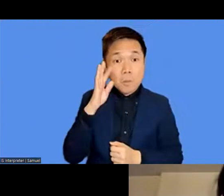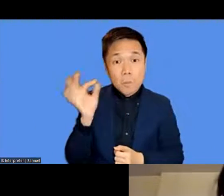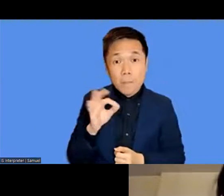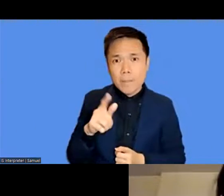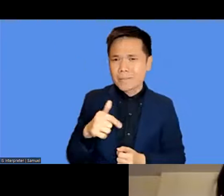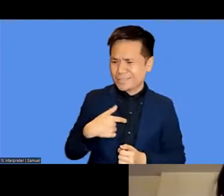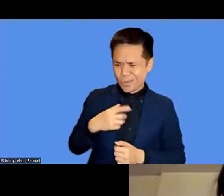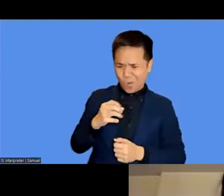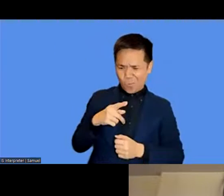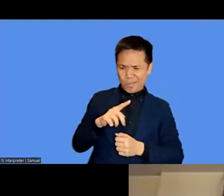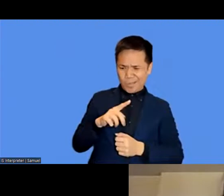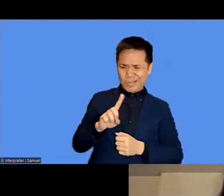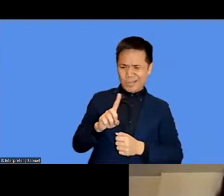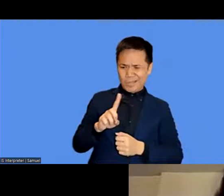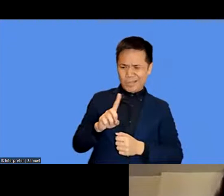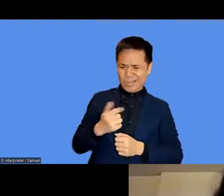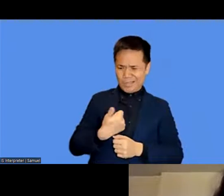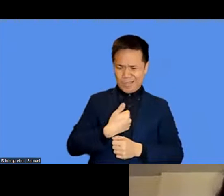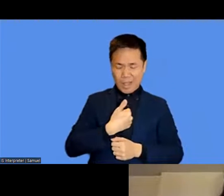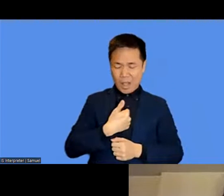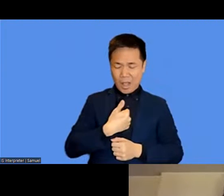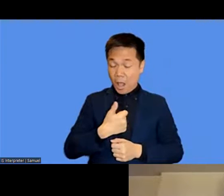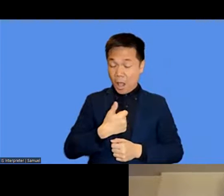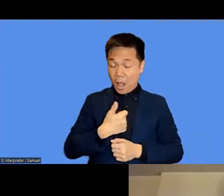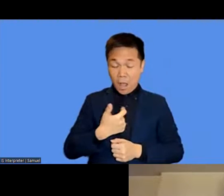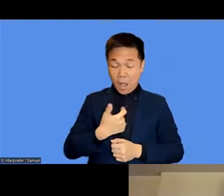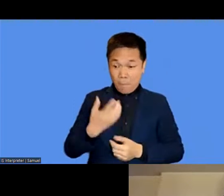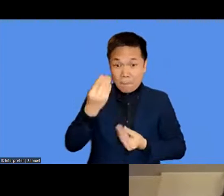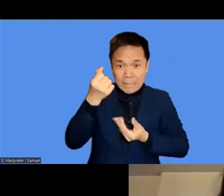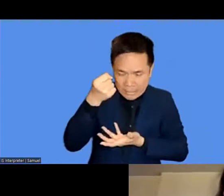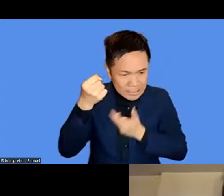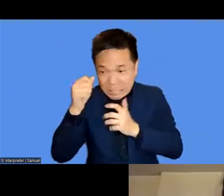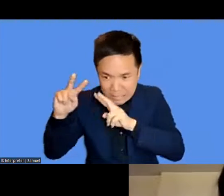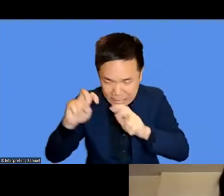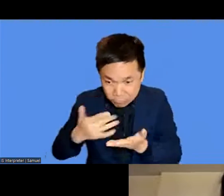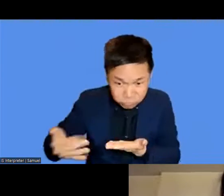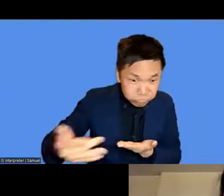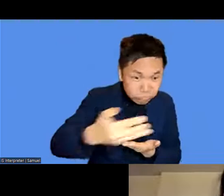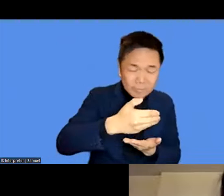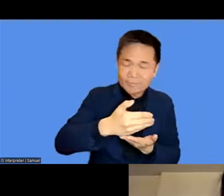sometimes this project. It will be important to provide more funding.